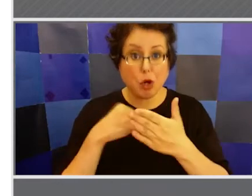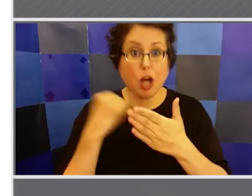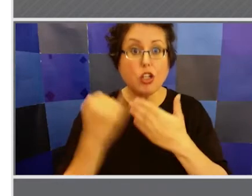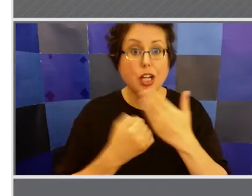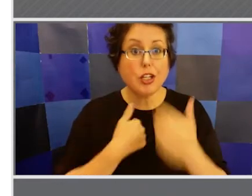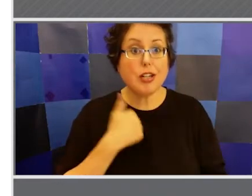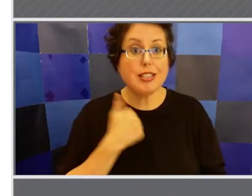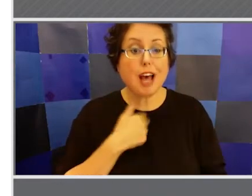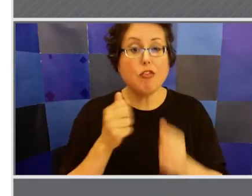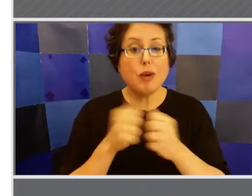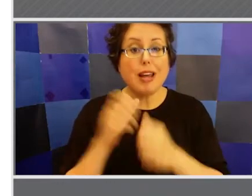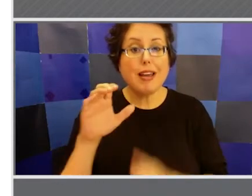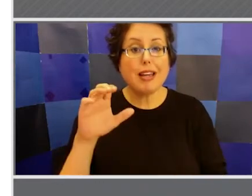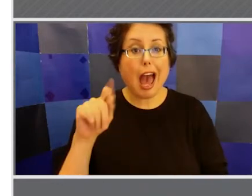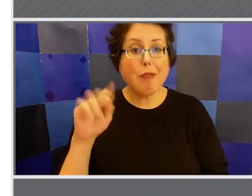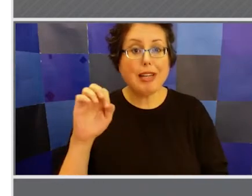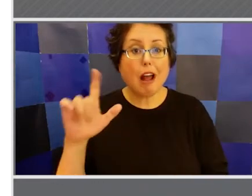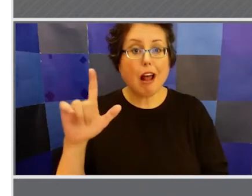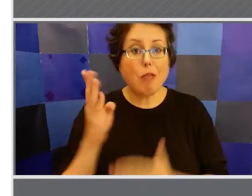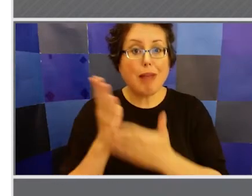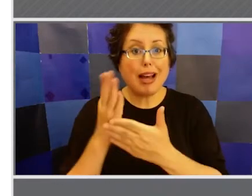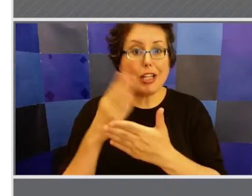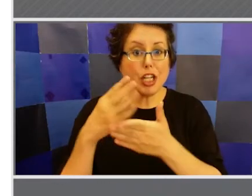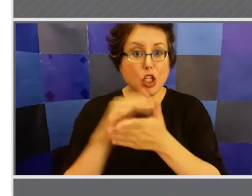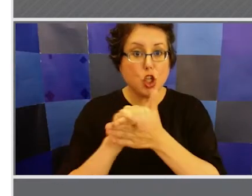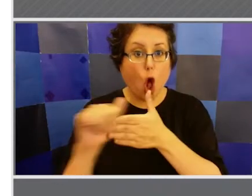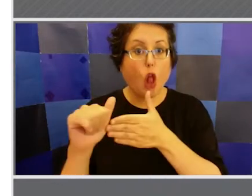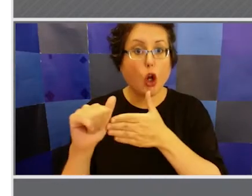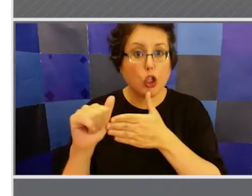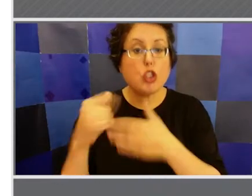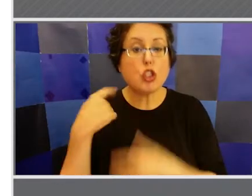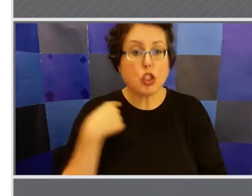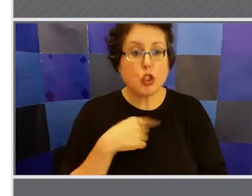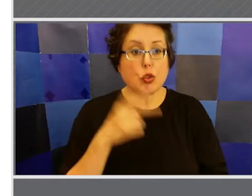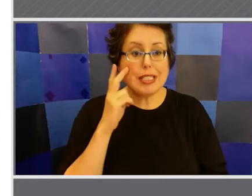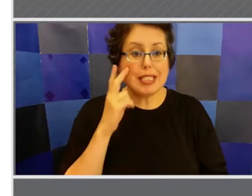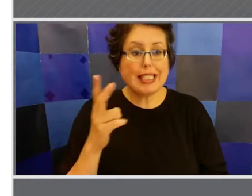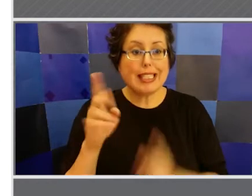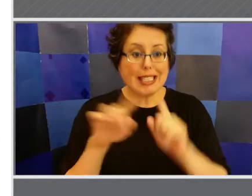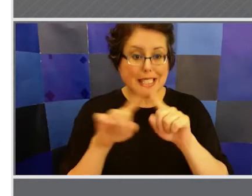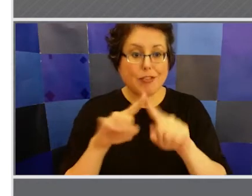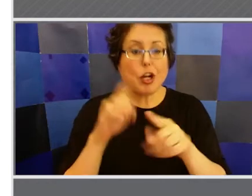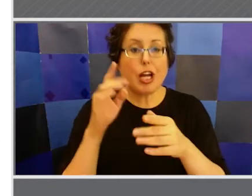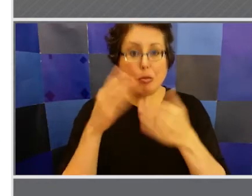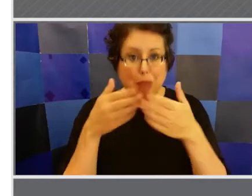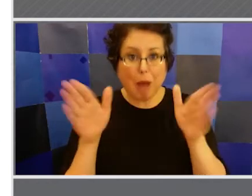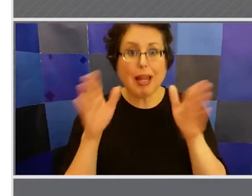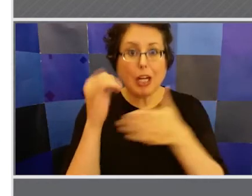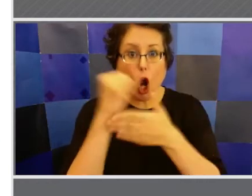dollars so you see, you know, various public art projects this this is all using that uptown